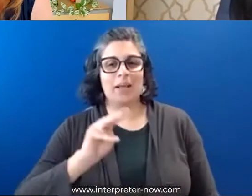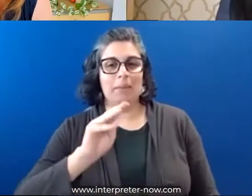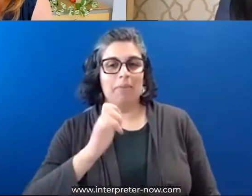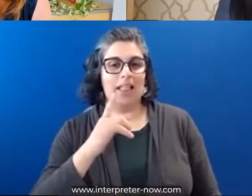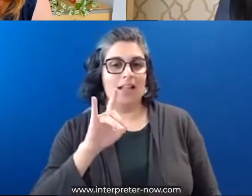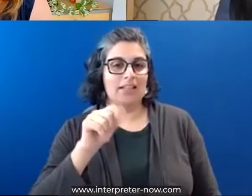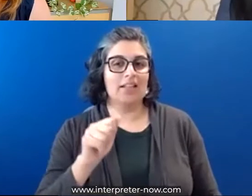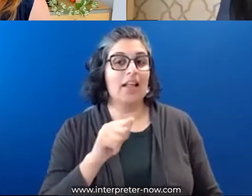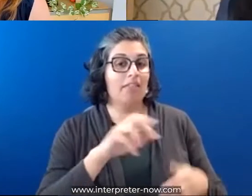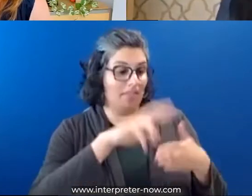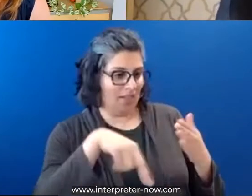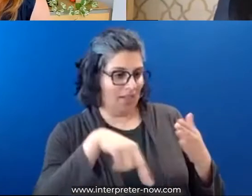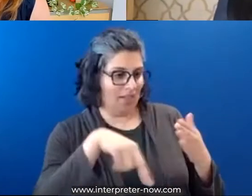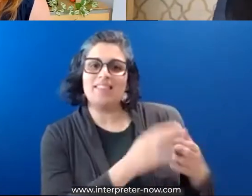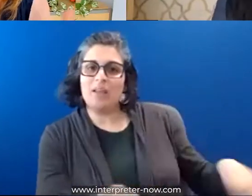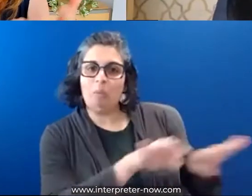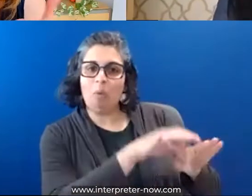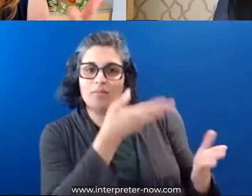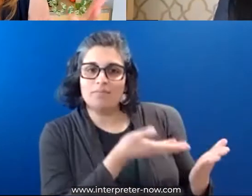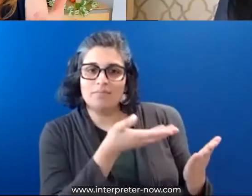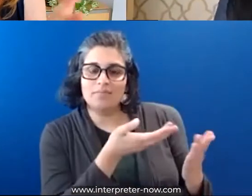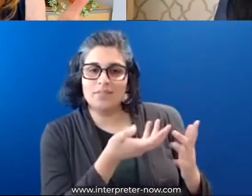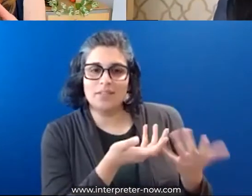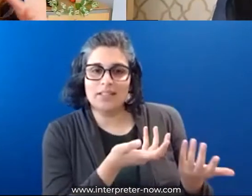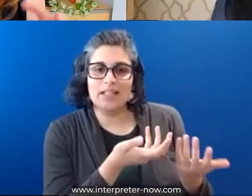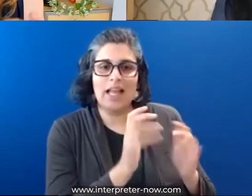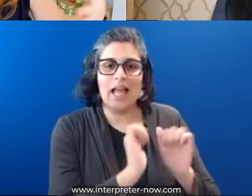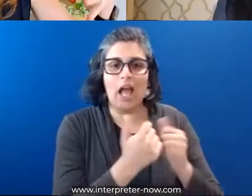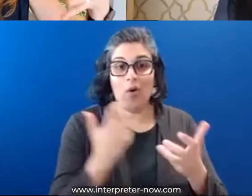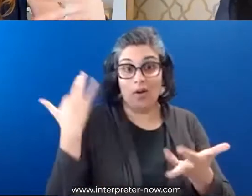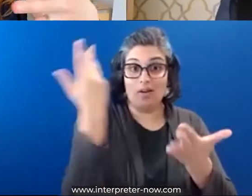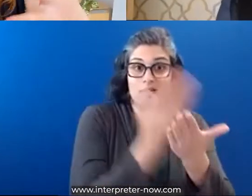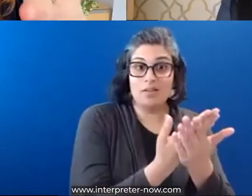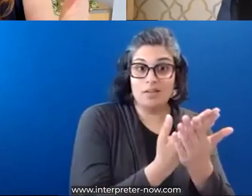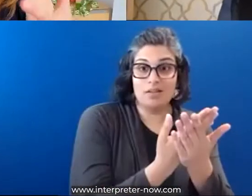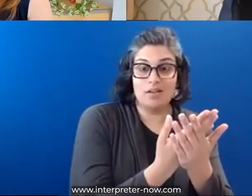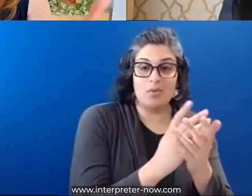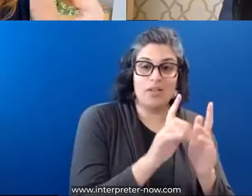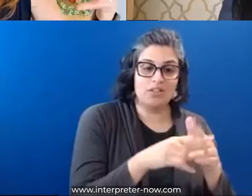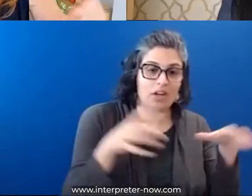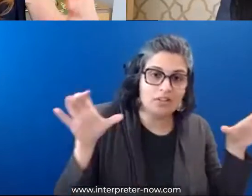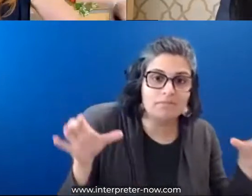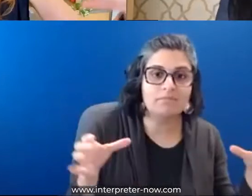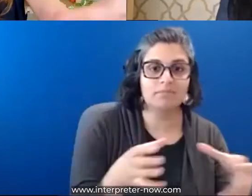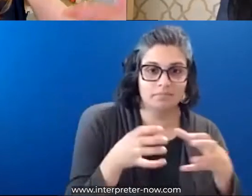The outcome is the key, right? How we get there, we start to converge and move forward together but we come at it from